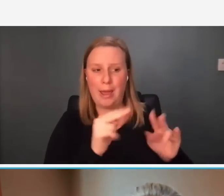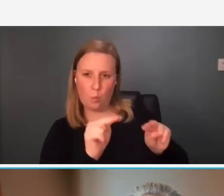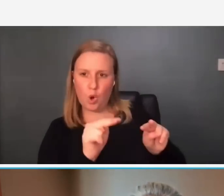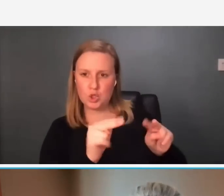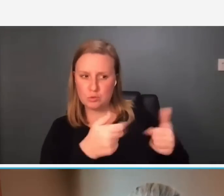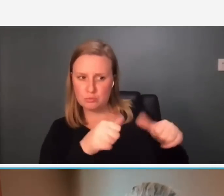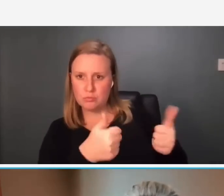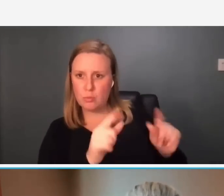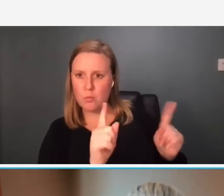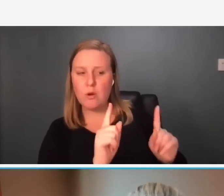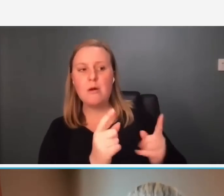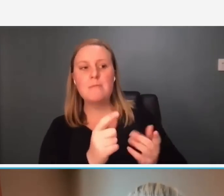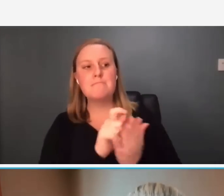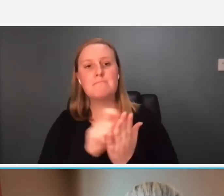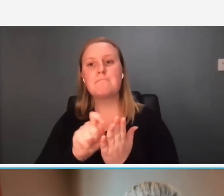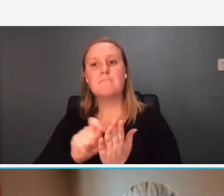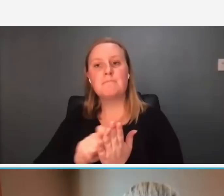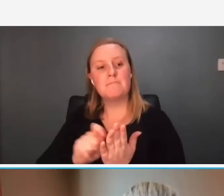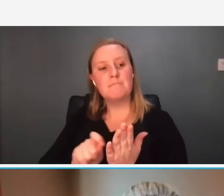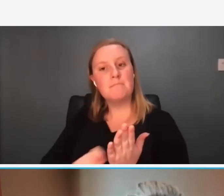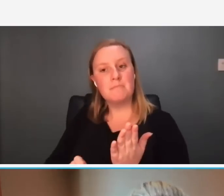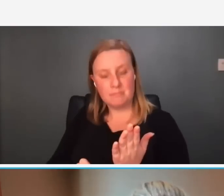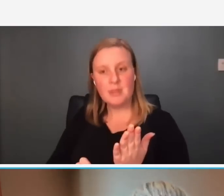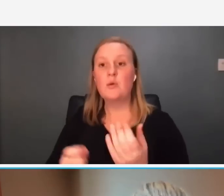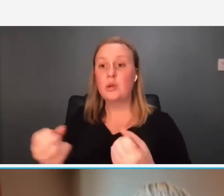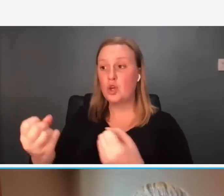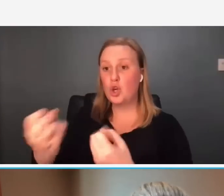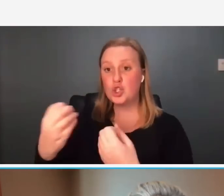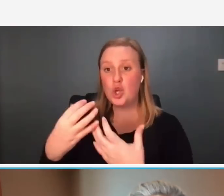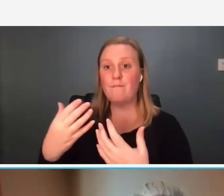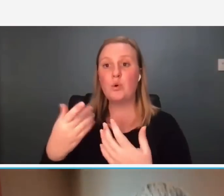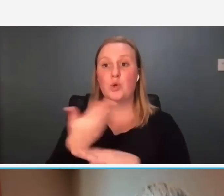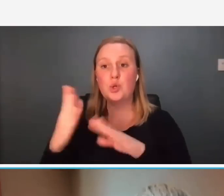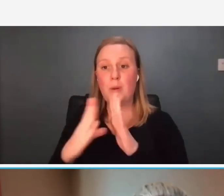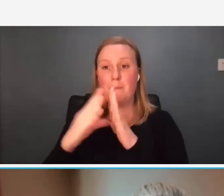they've asked us to consult on changes to the model that was proposed back in January to address some of